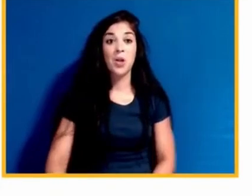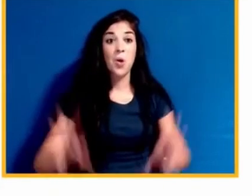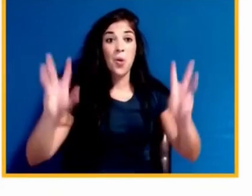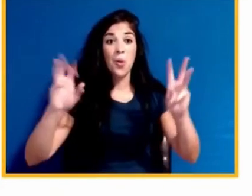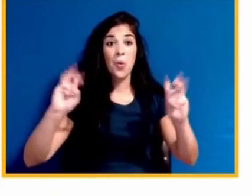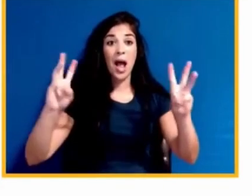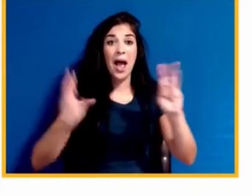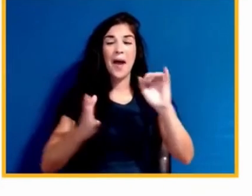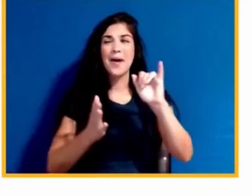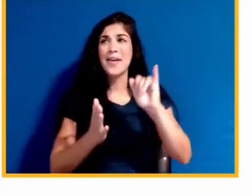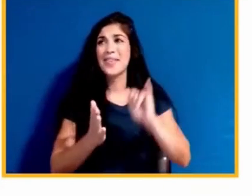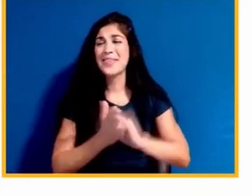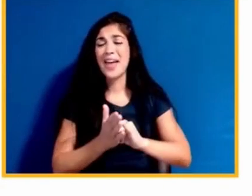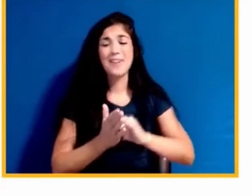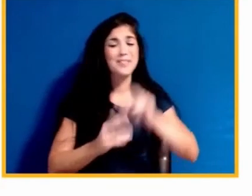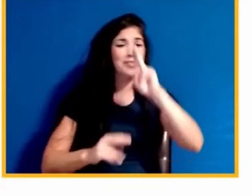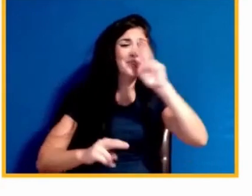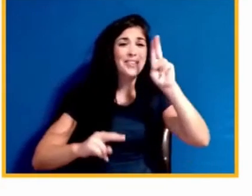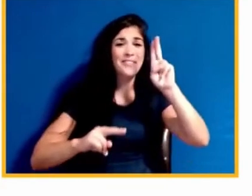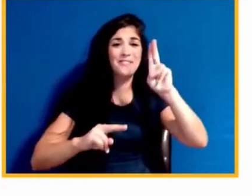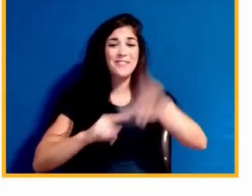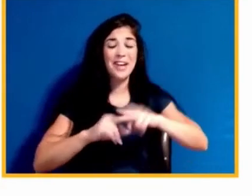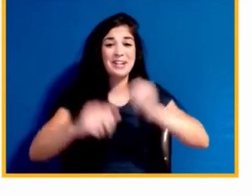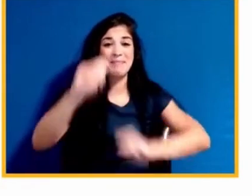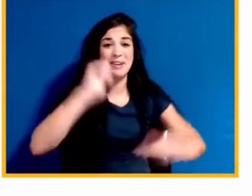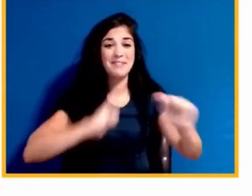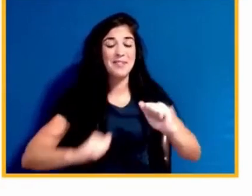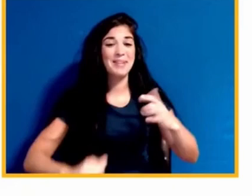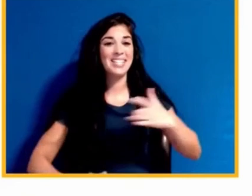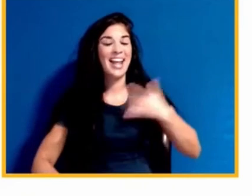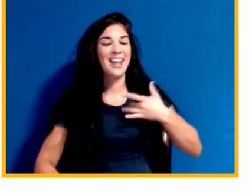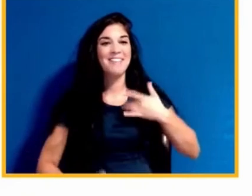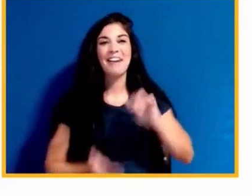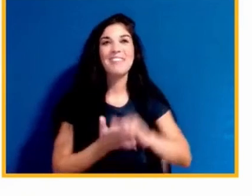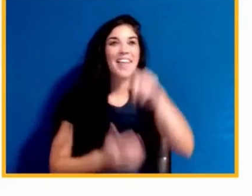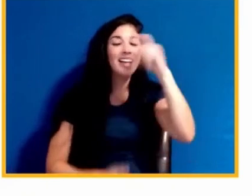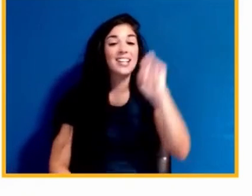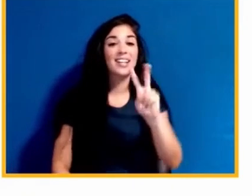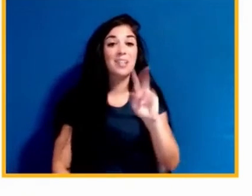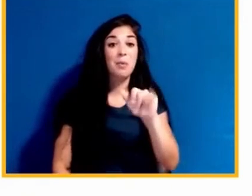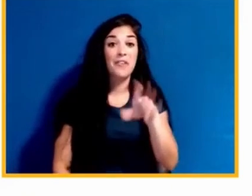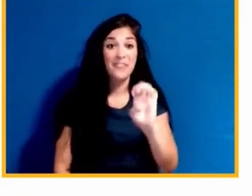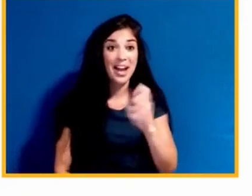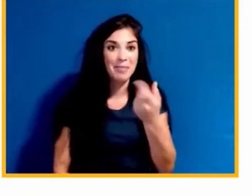[Zeke] Wow, that was a super fun performance and I definitely felt that summer vibe in that a little bit, starting off